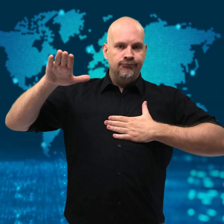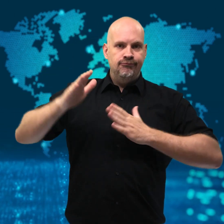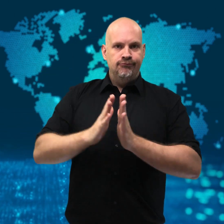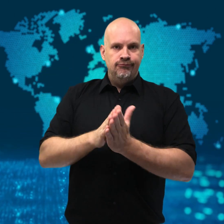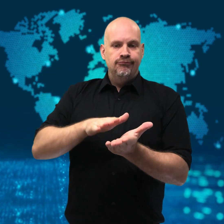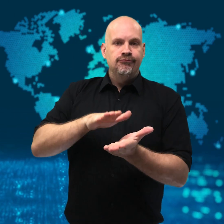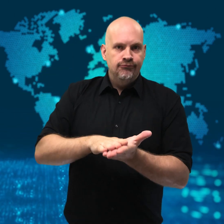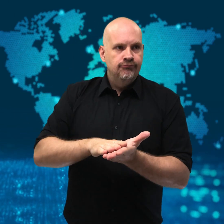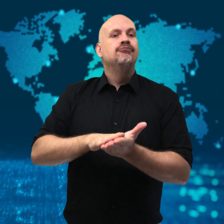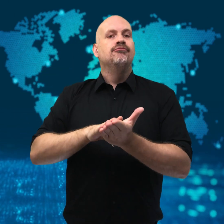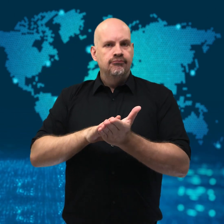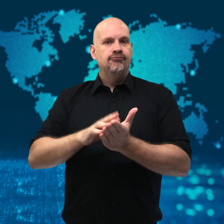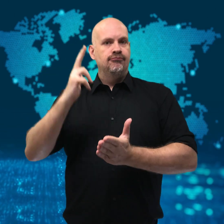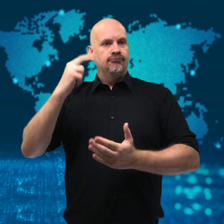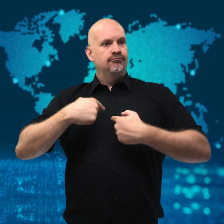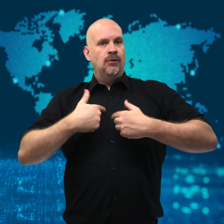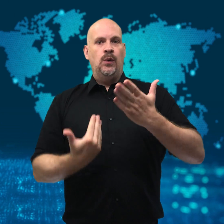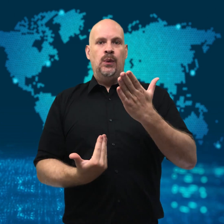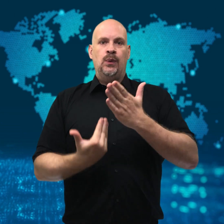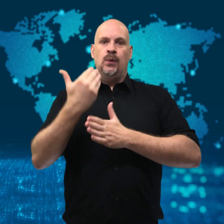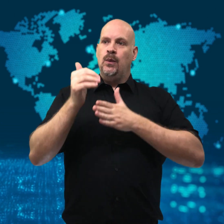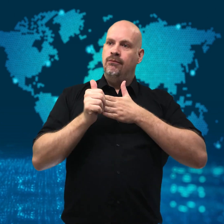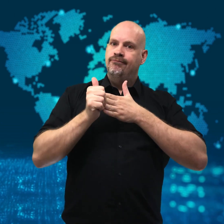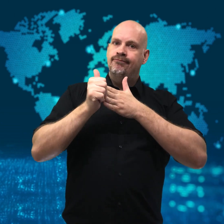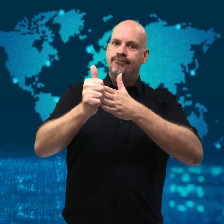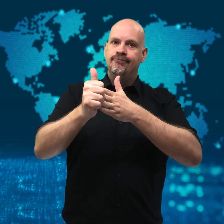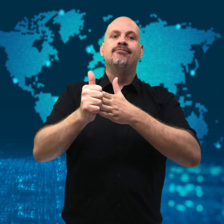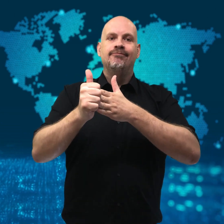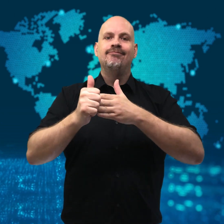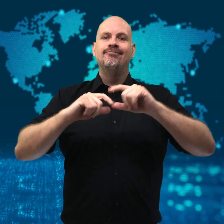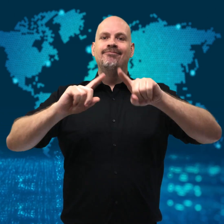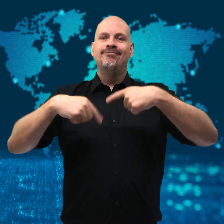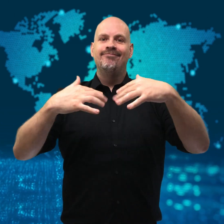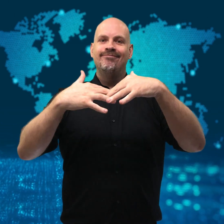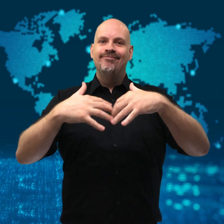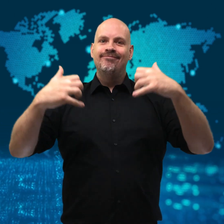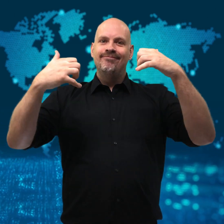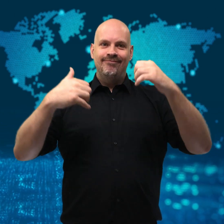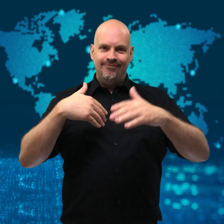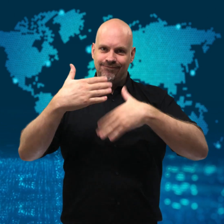of an election to swear in the new leader,